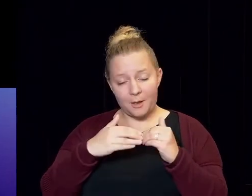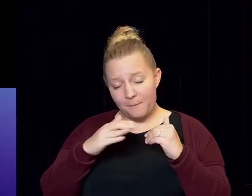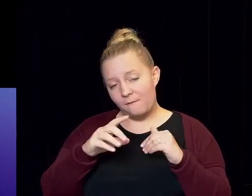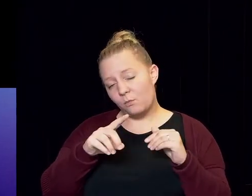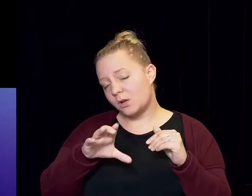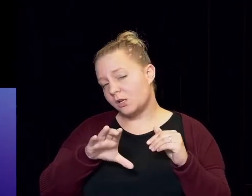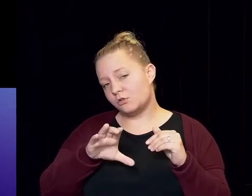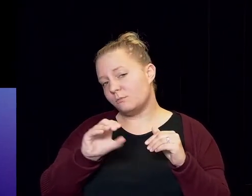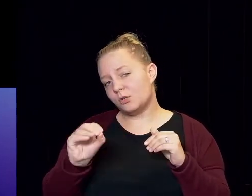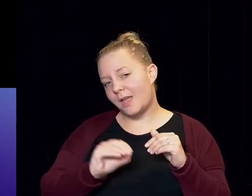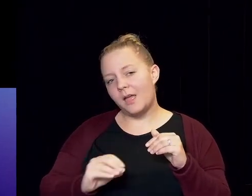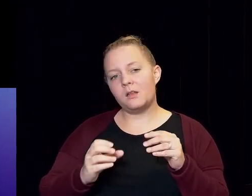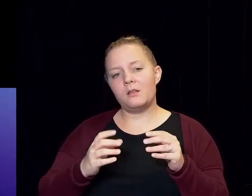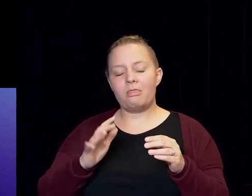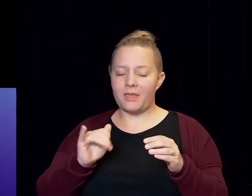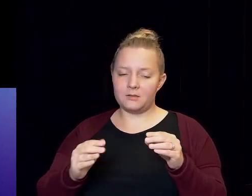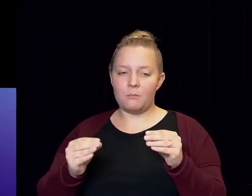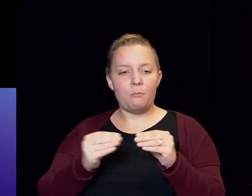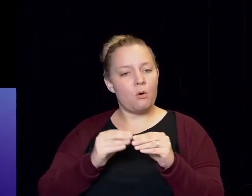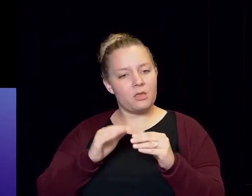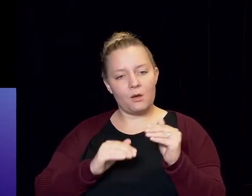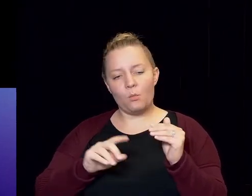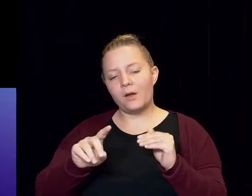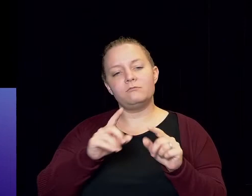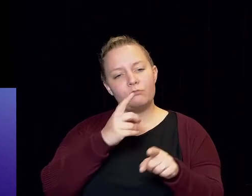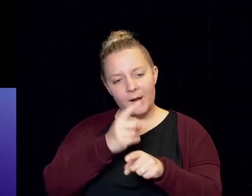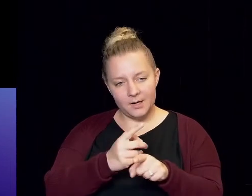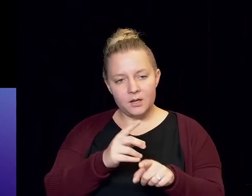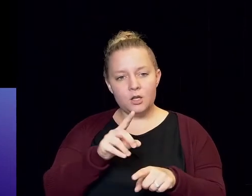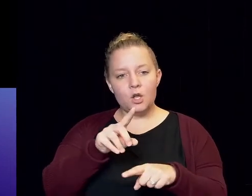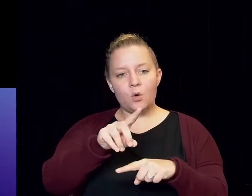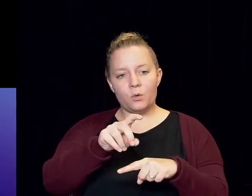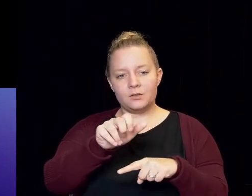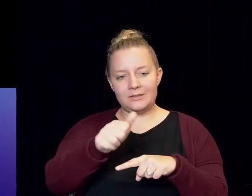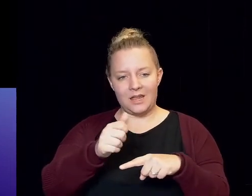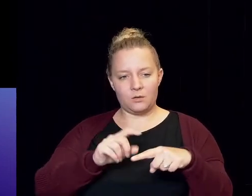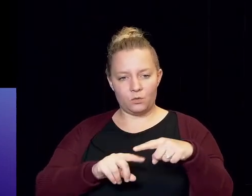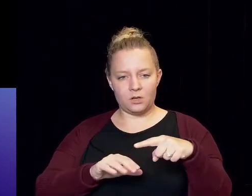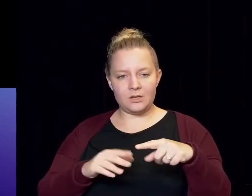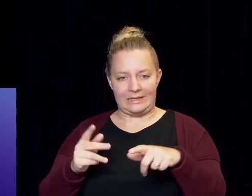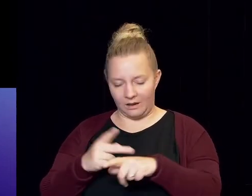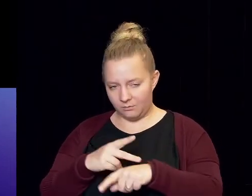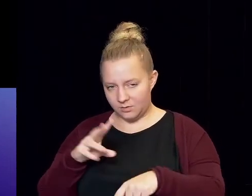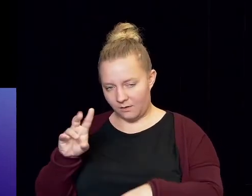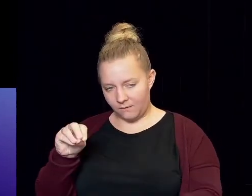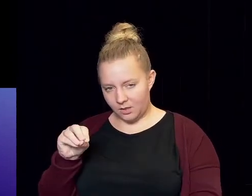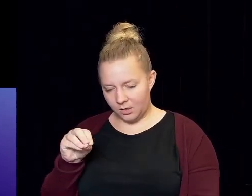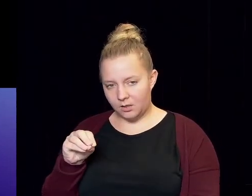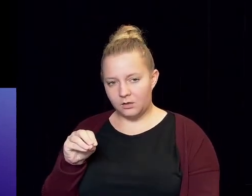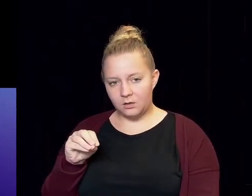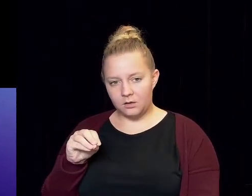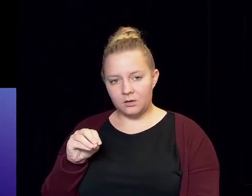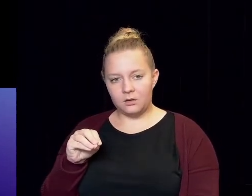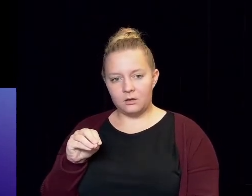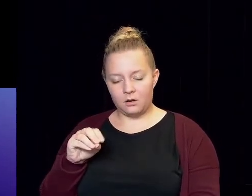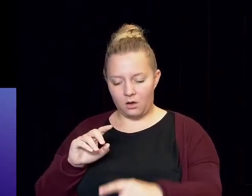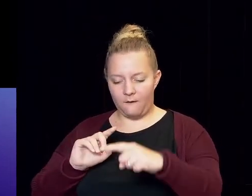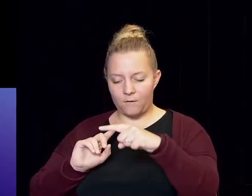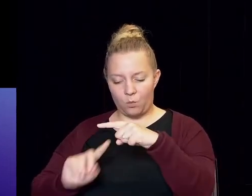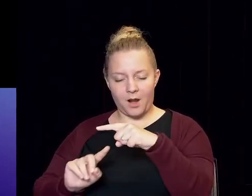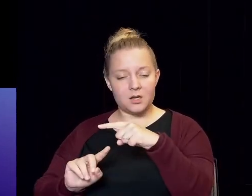than 1 whole. So, that is correct. So, I put 110/100 times my 70/1. I'm going to go ahead